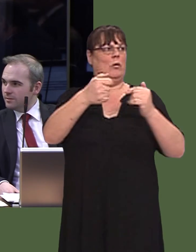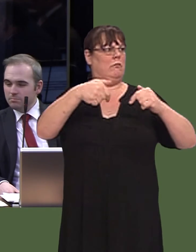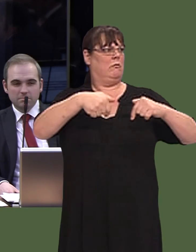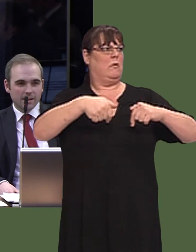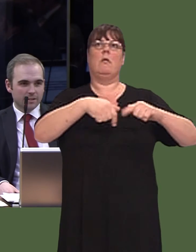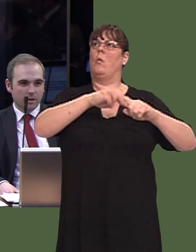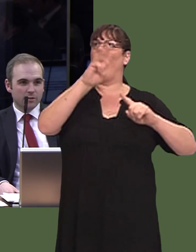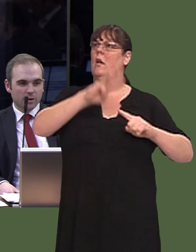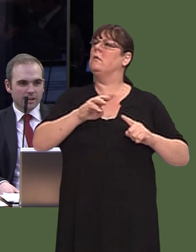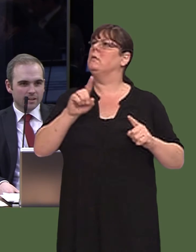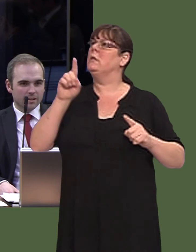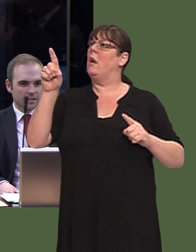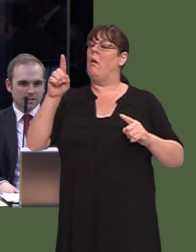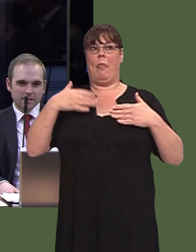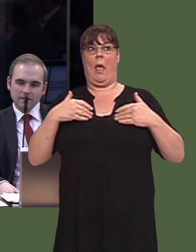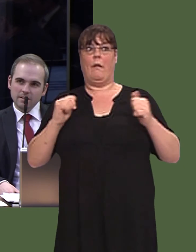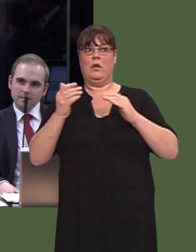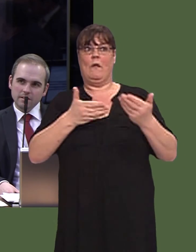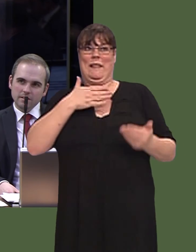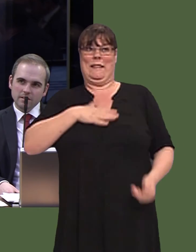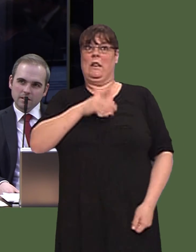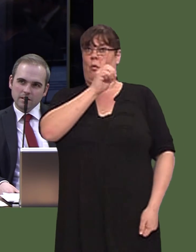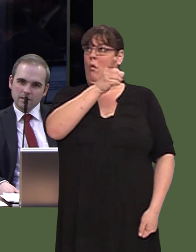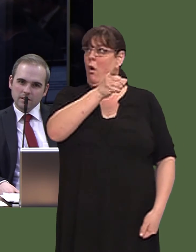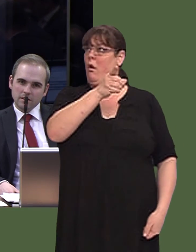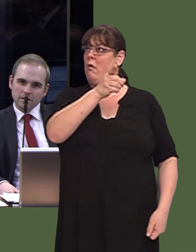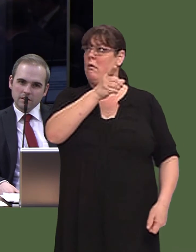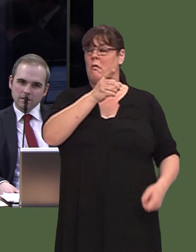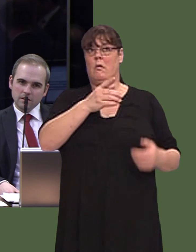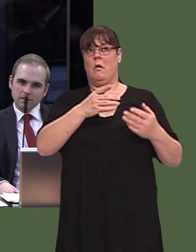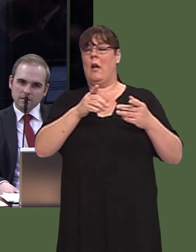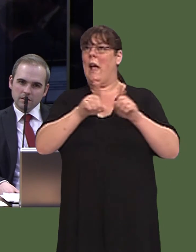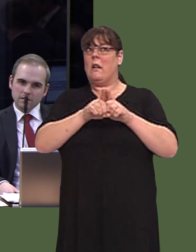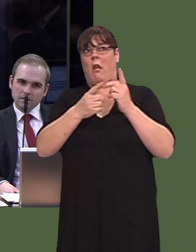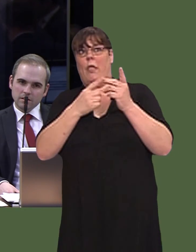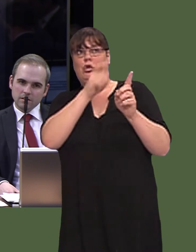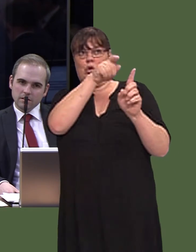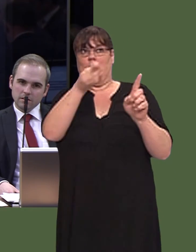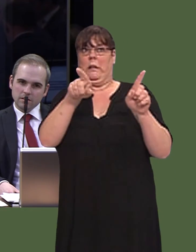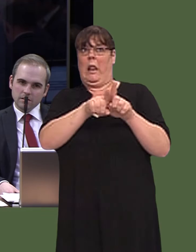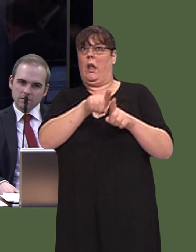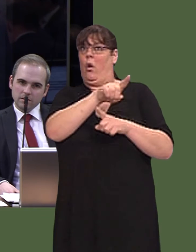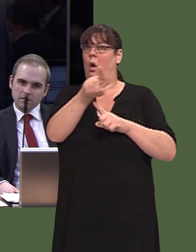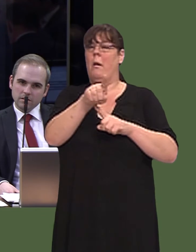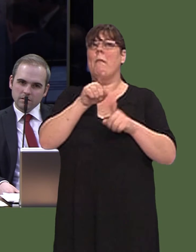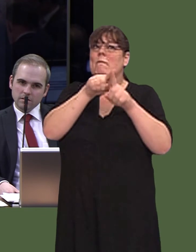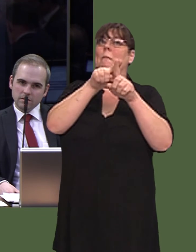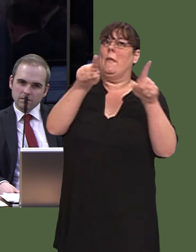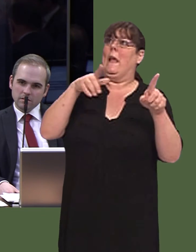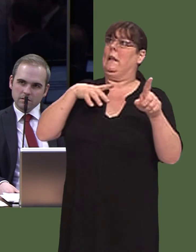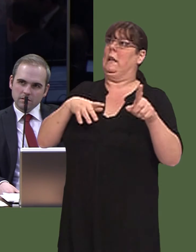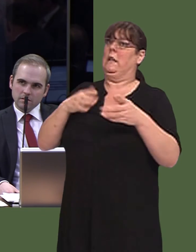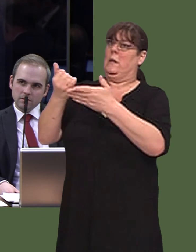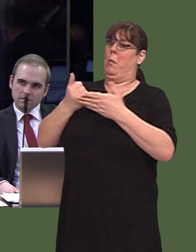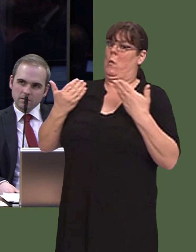The health service needs Emma, and therefore students like Emma need that support now.